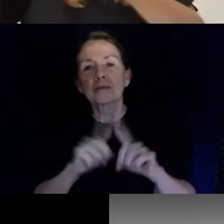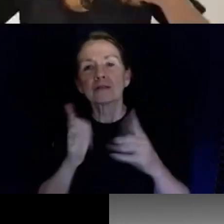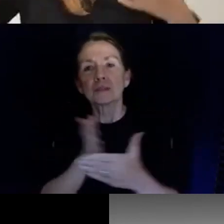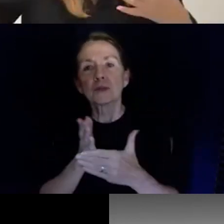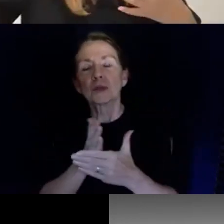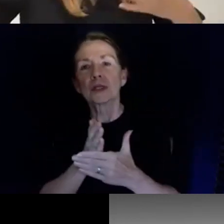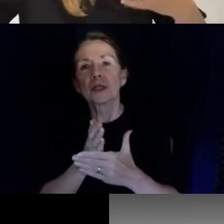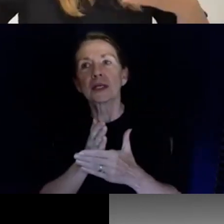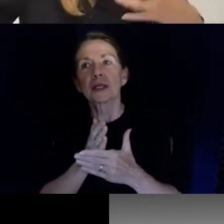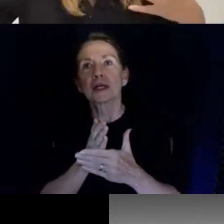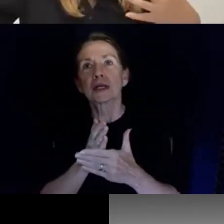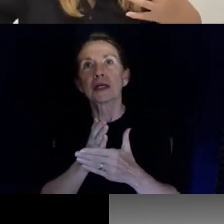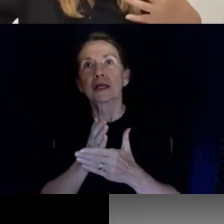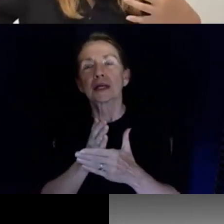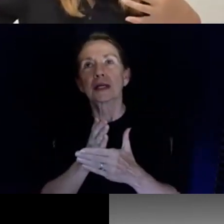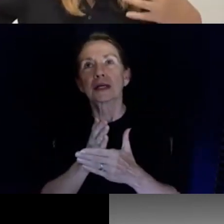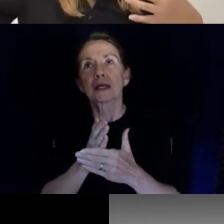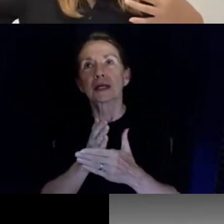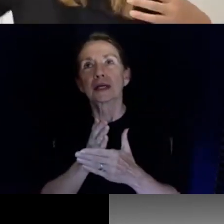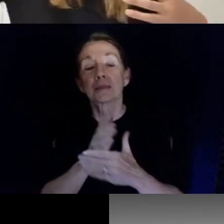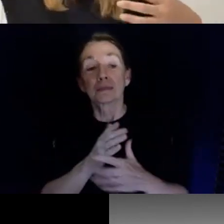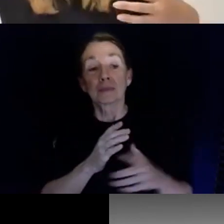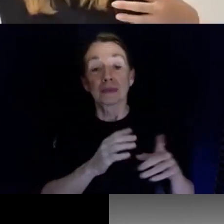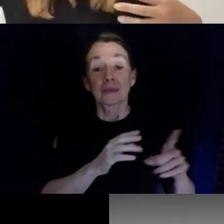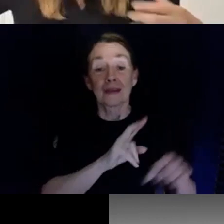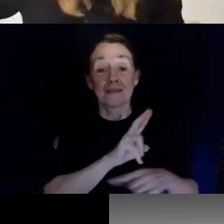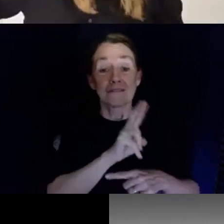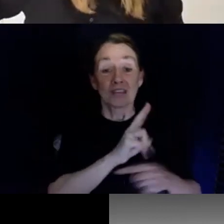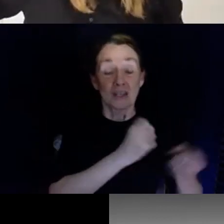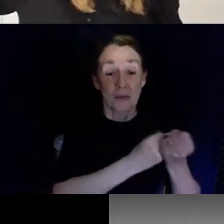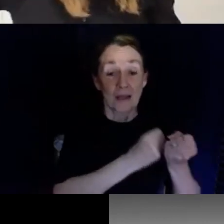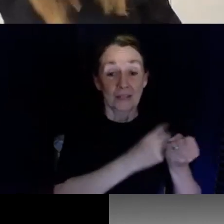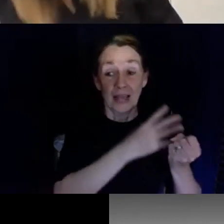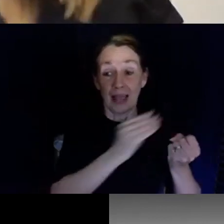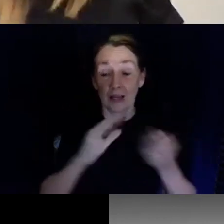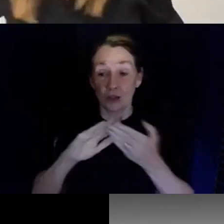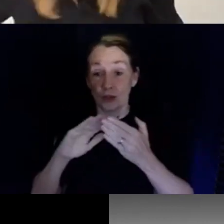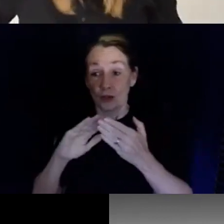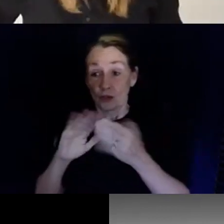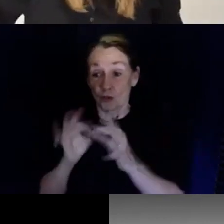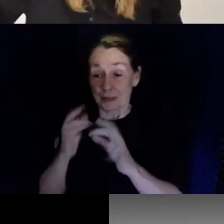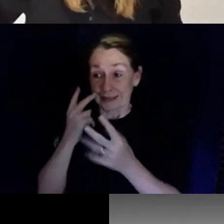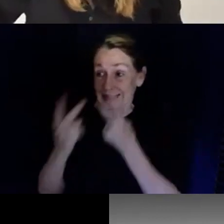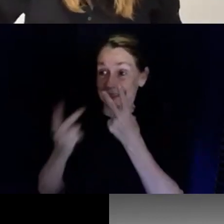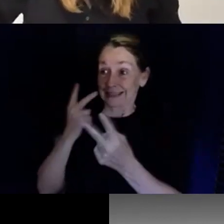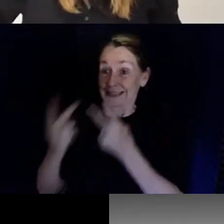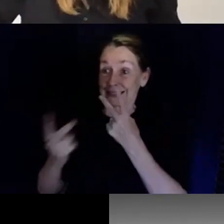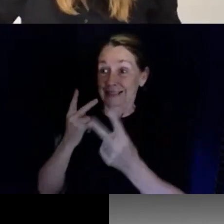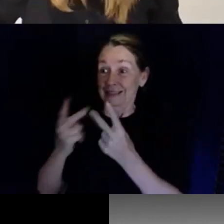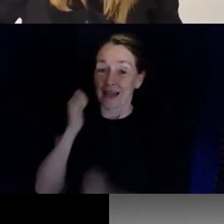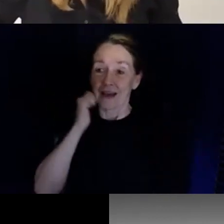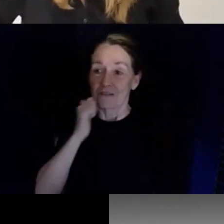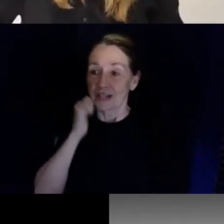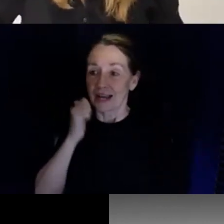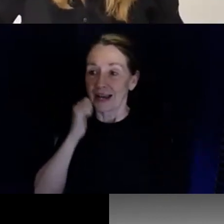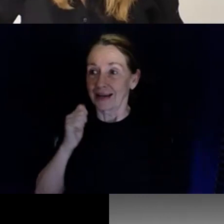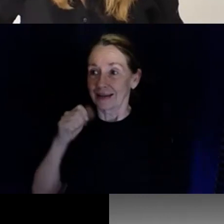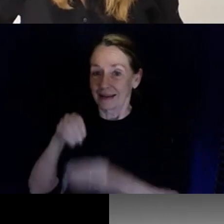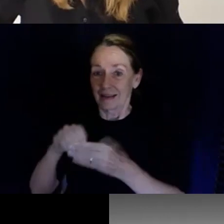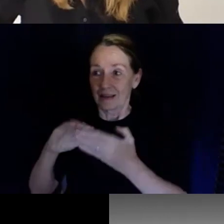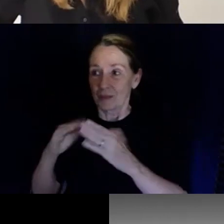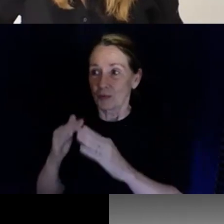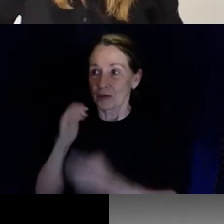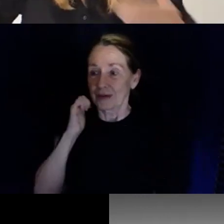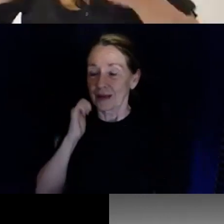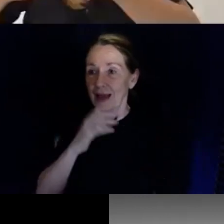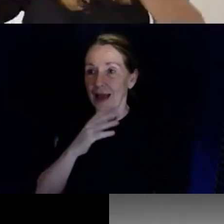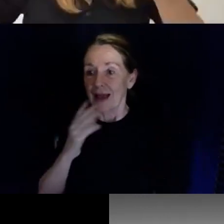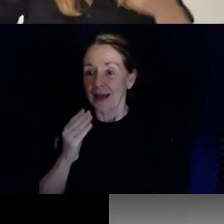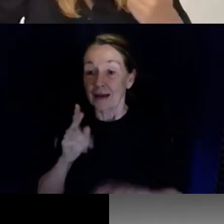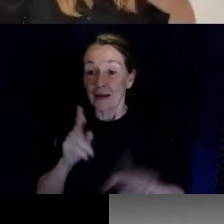IT DOESN'T JUST INTERPRETERS. IT WAS VICTIM ADVOCATES, TOO.